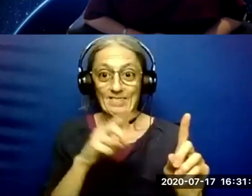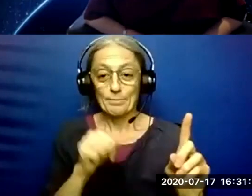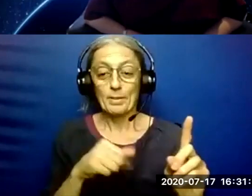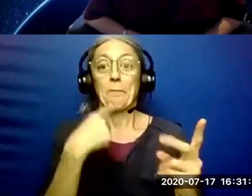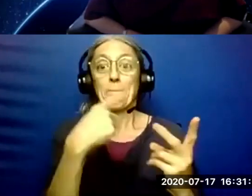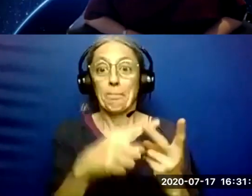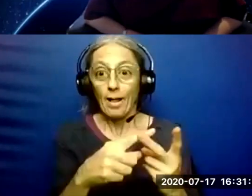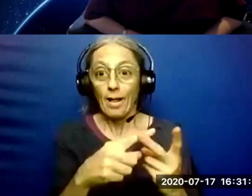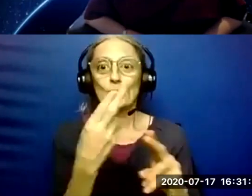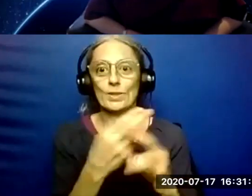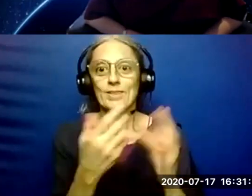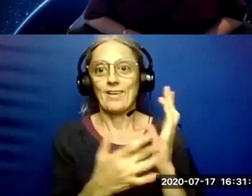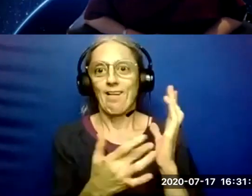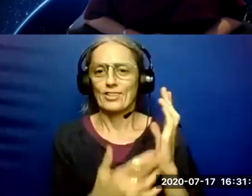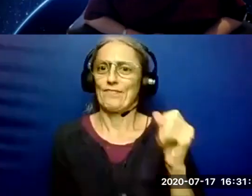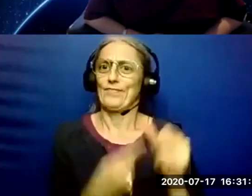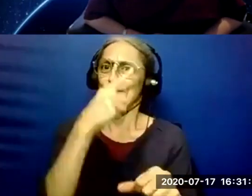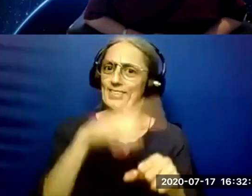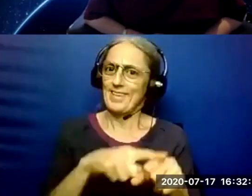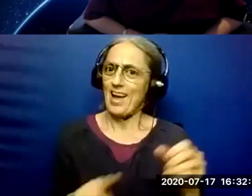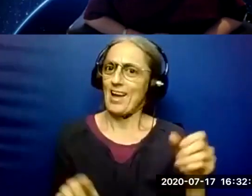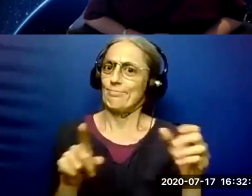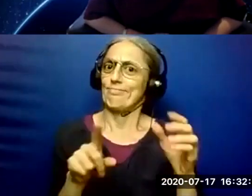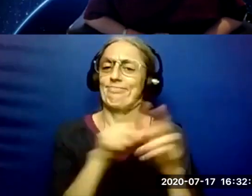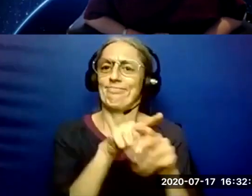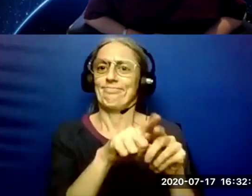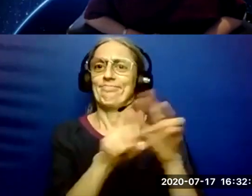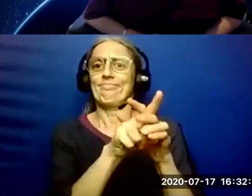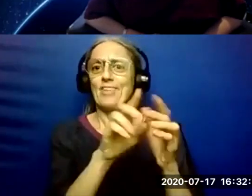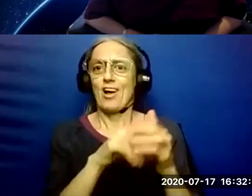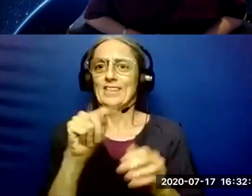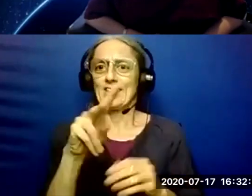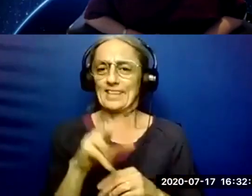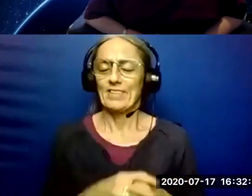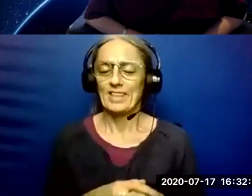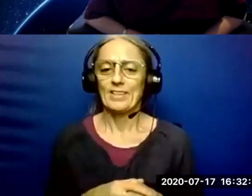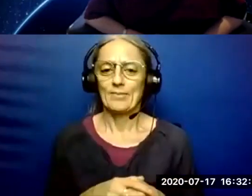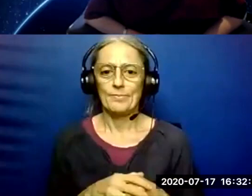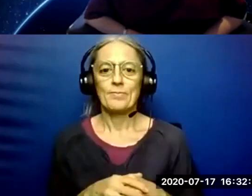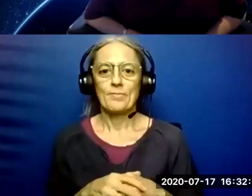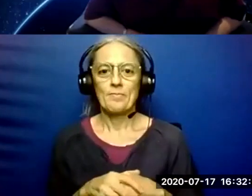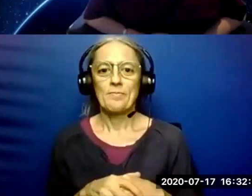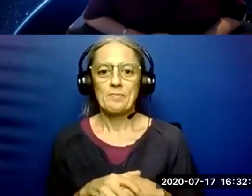And we don't see enough disabled people--